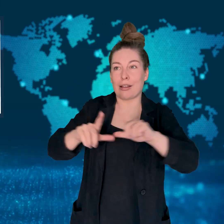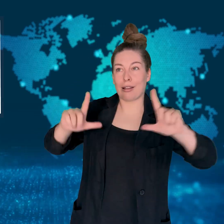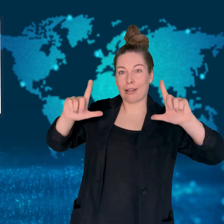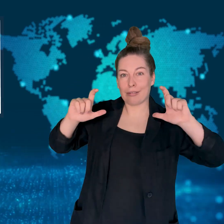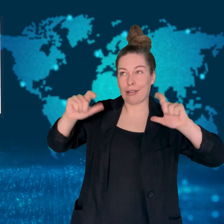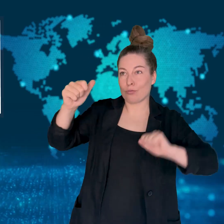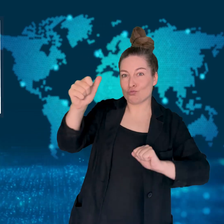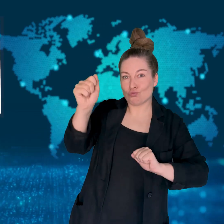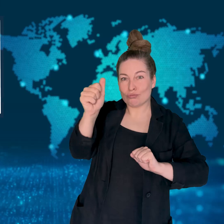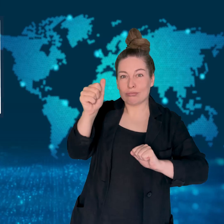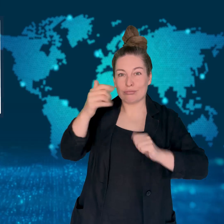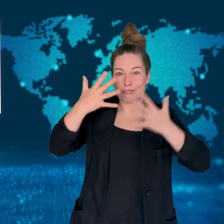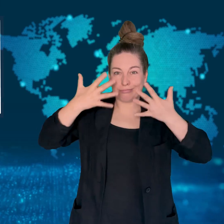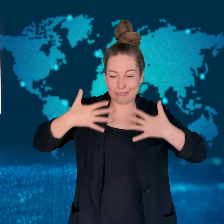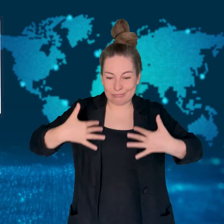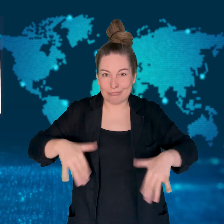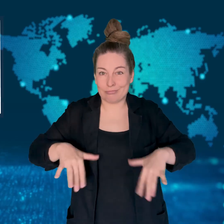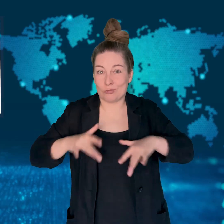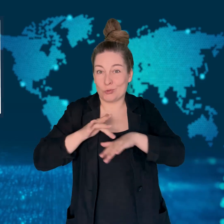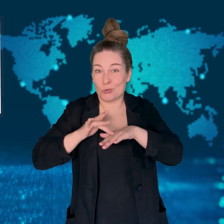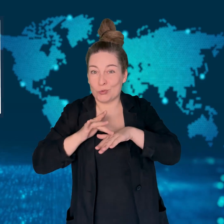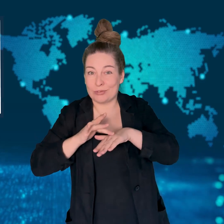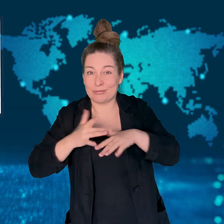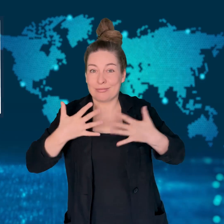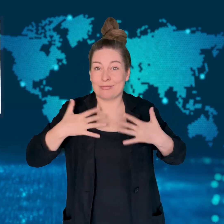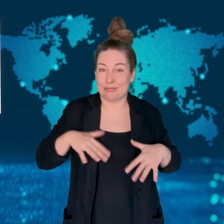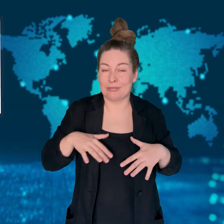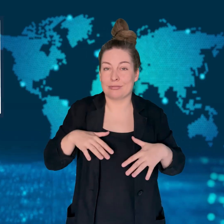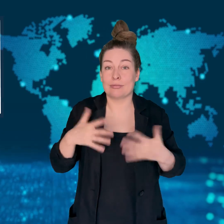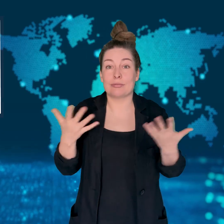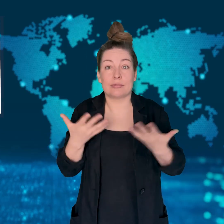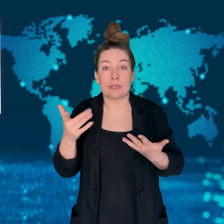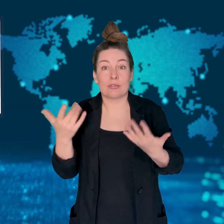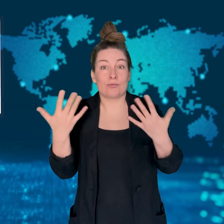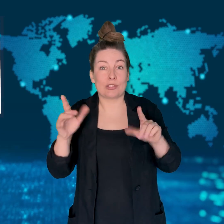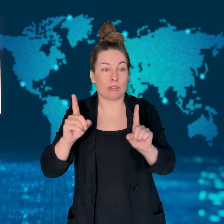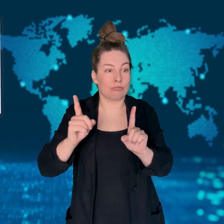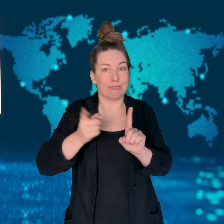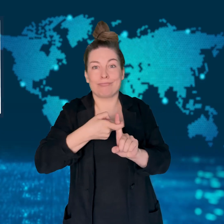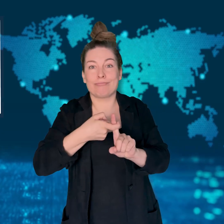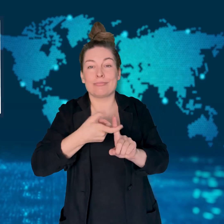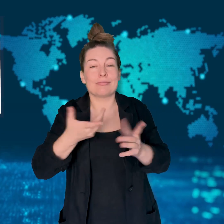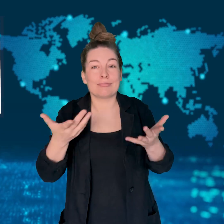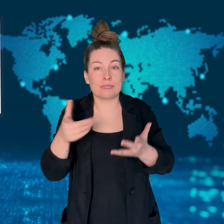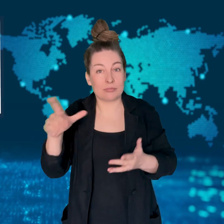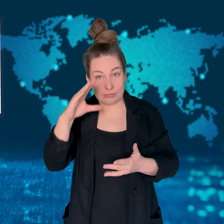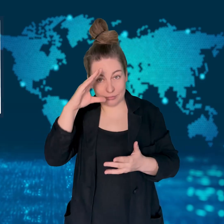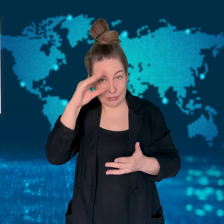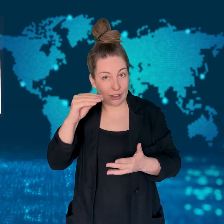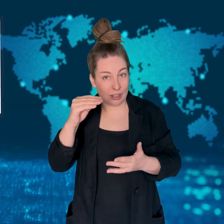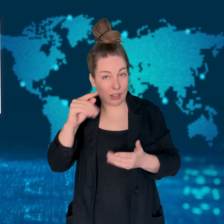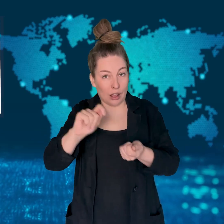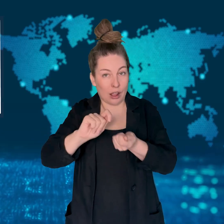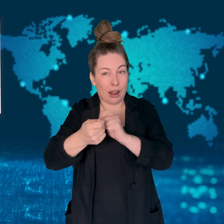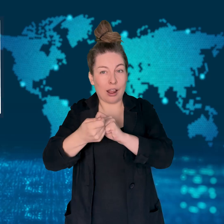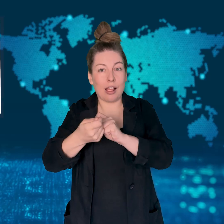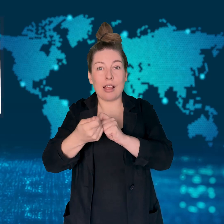If they did not receive the money, they threatened they would share